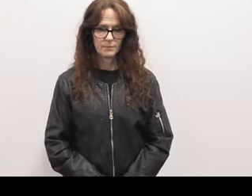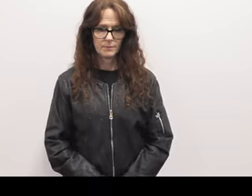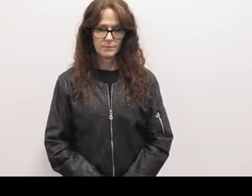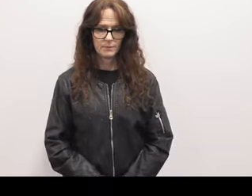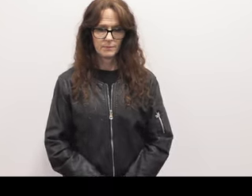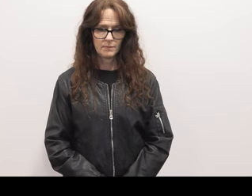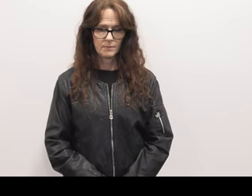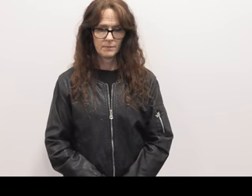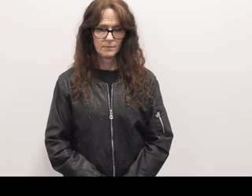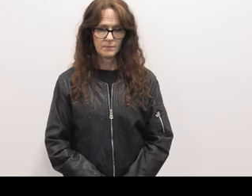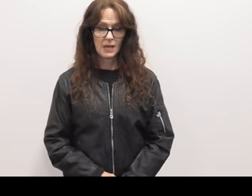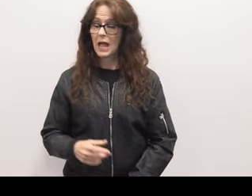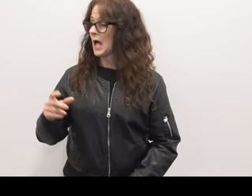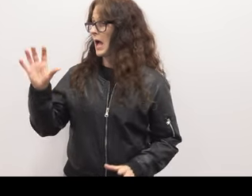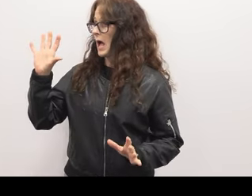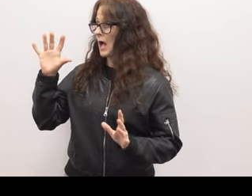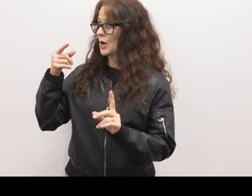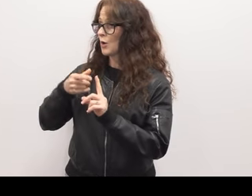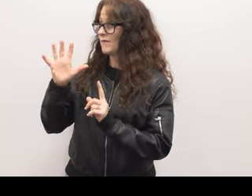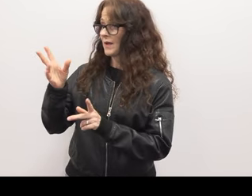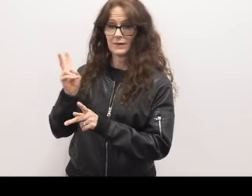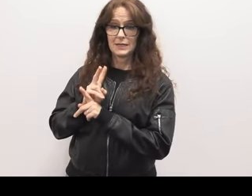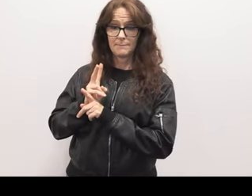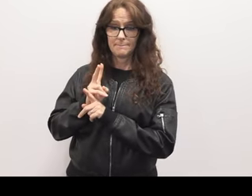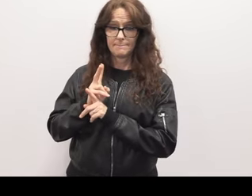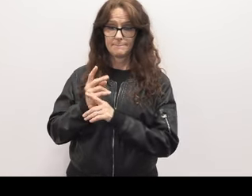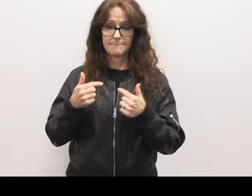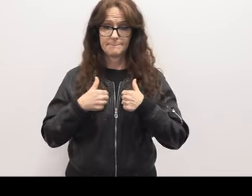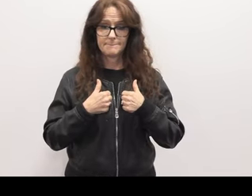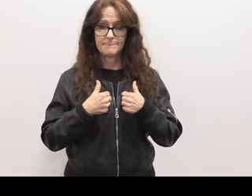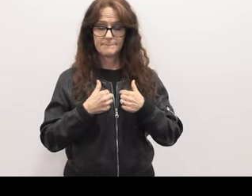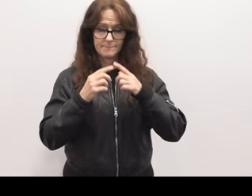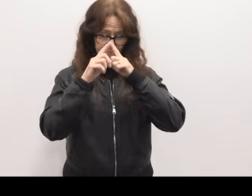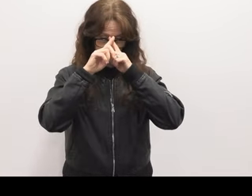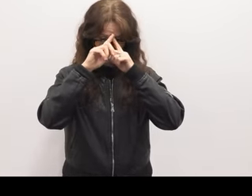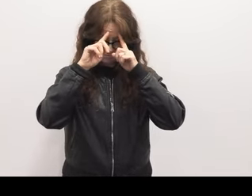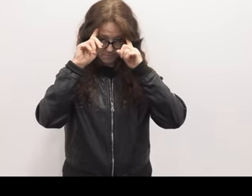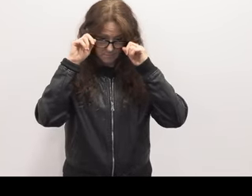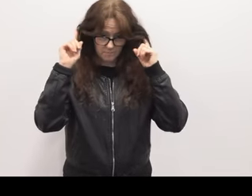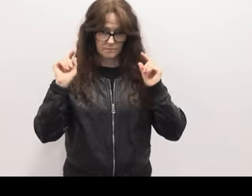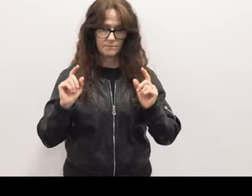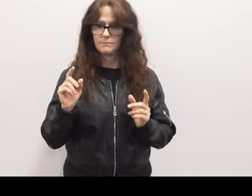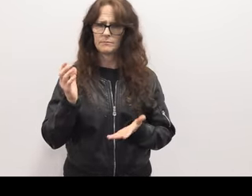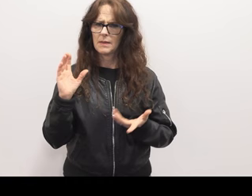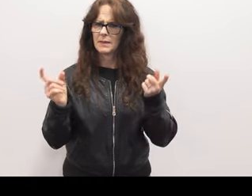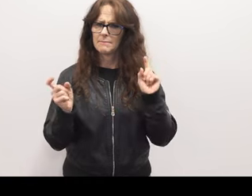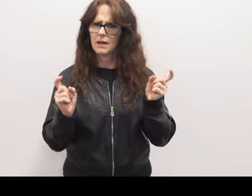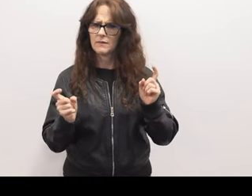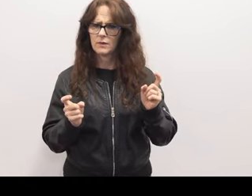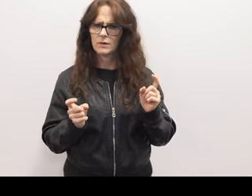[Erik Miller] I was a keep, so I'll go back to my colleagues on those who probably had a modification or word delete. I'd be curious.